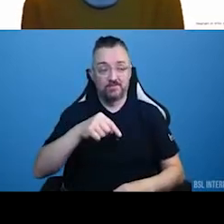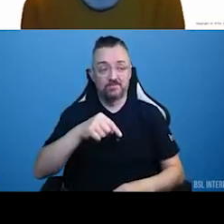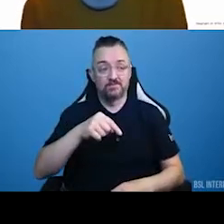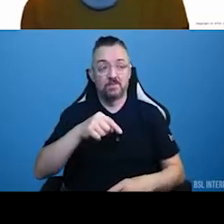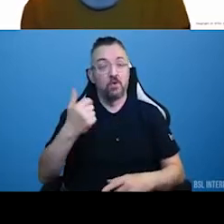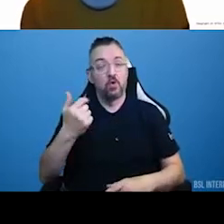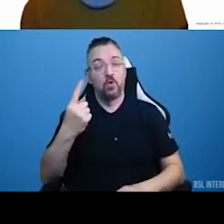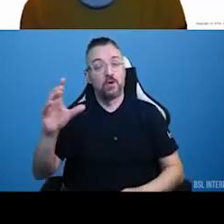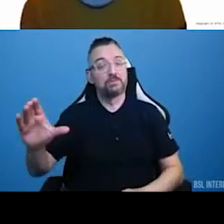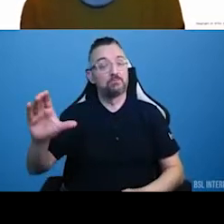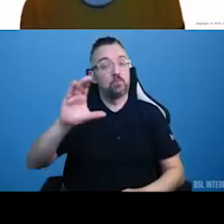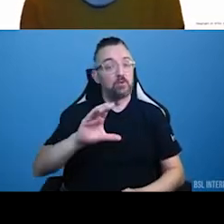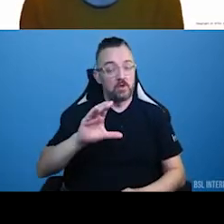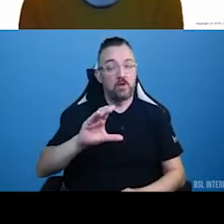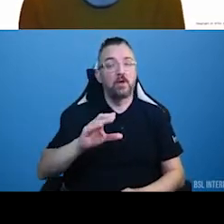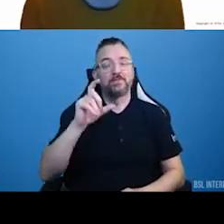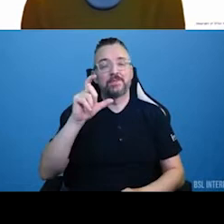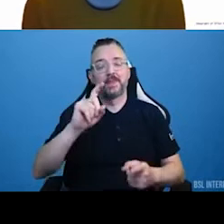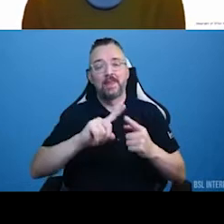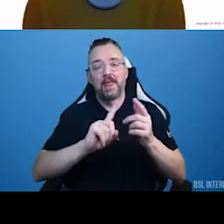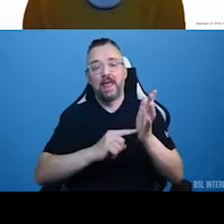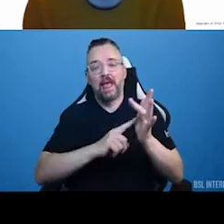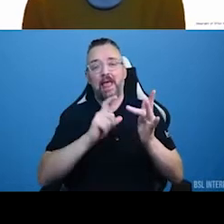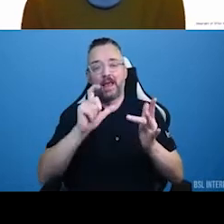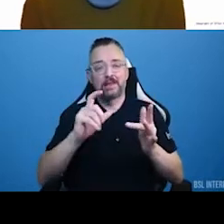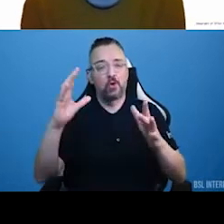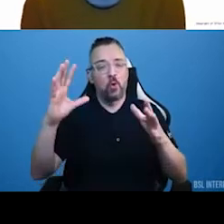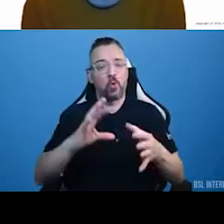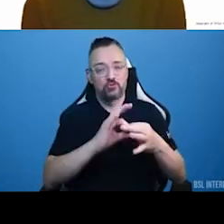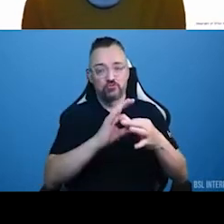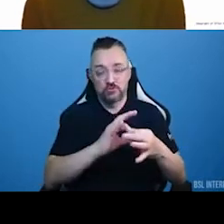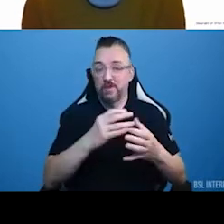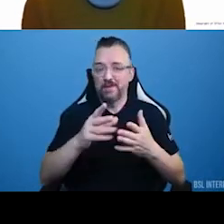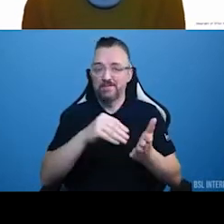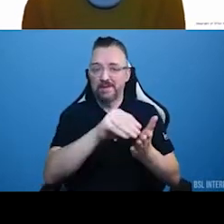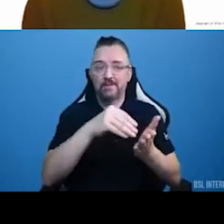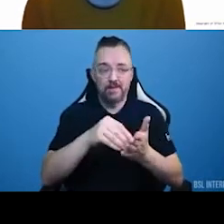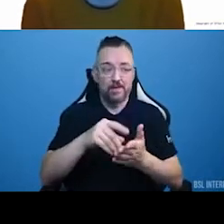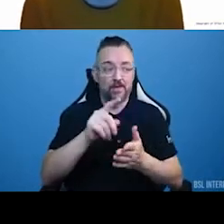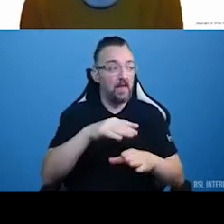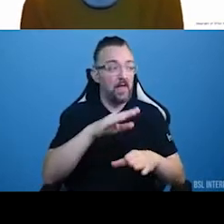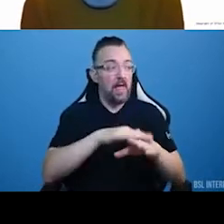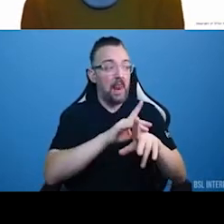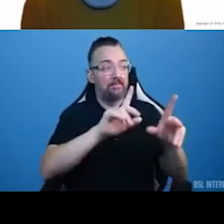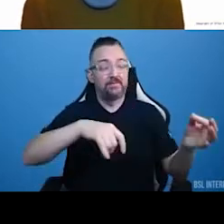by Celtic Connections and People Make Glasgow. But on the left was effectively their support act,